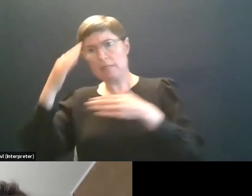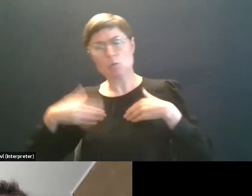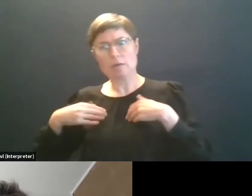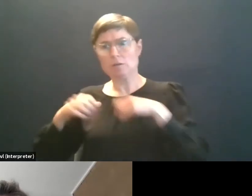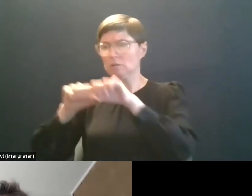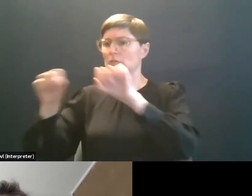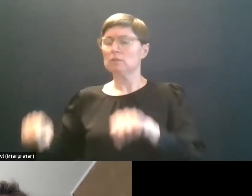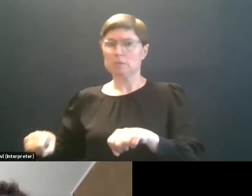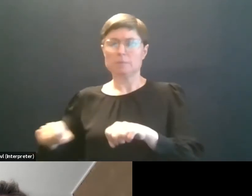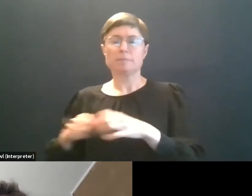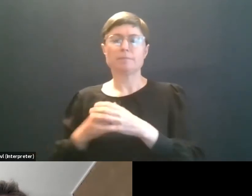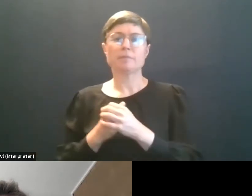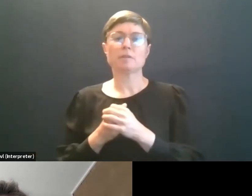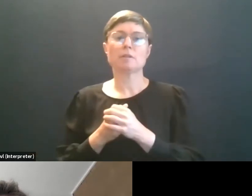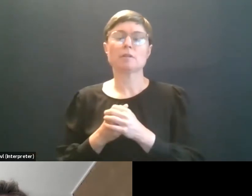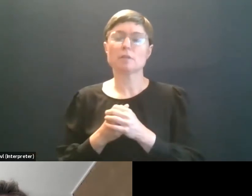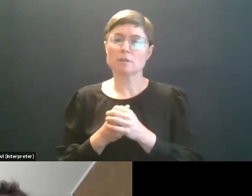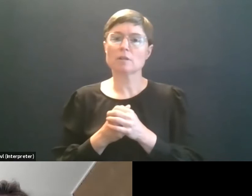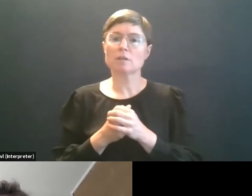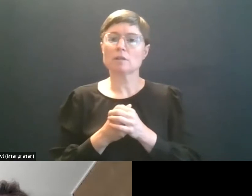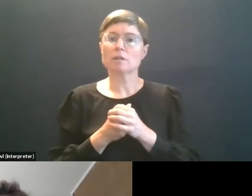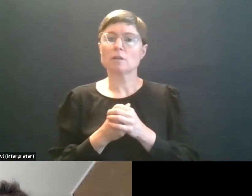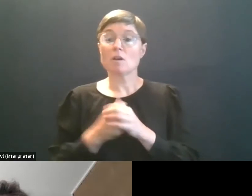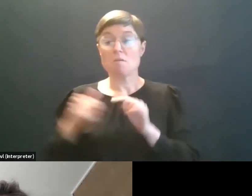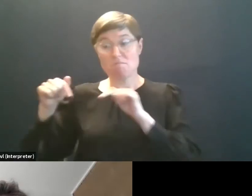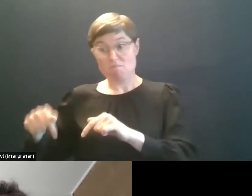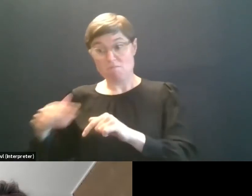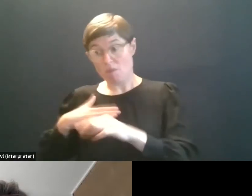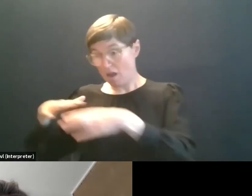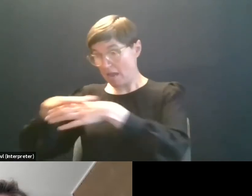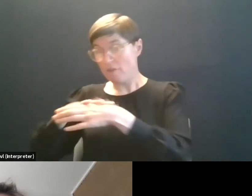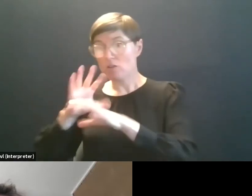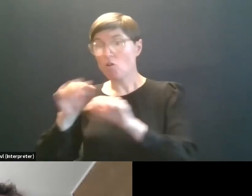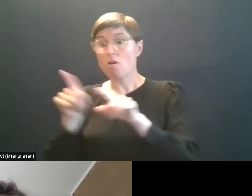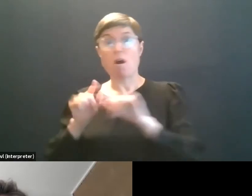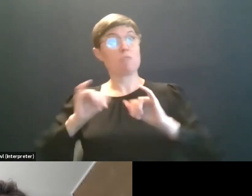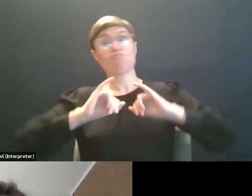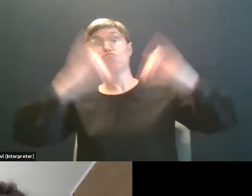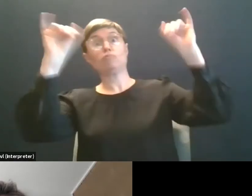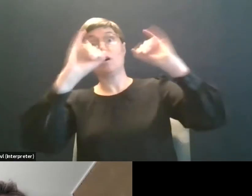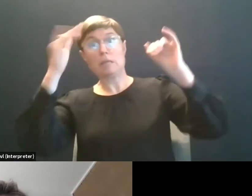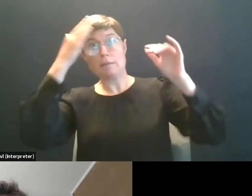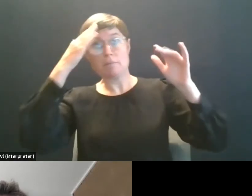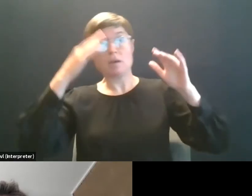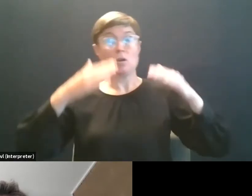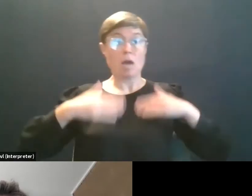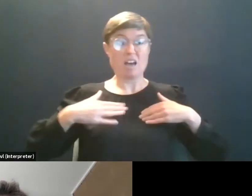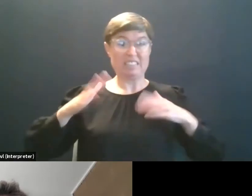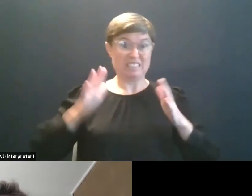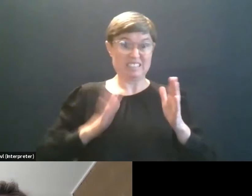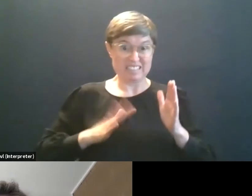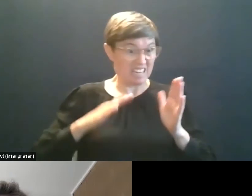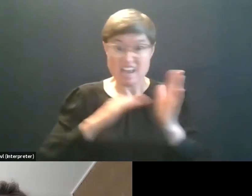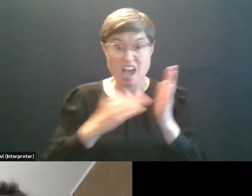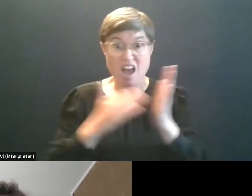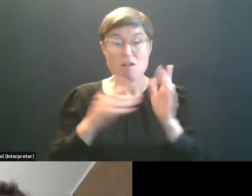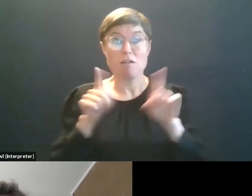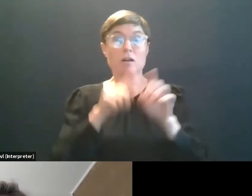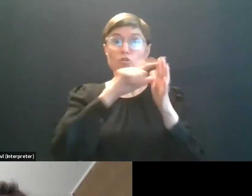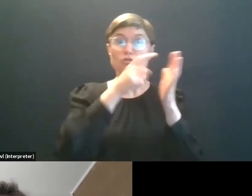system. We are not at the acute clinical end where people need medical services, very intensive